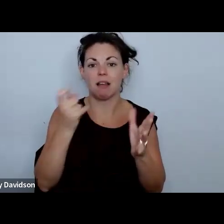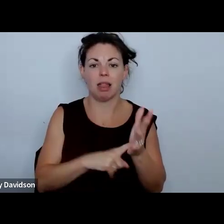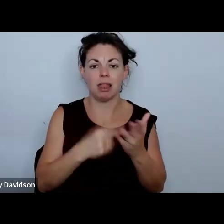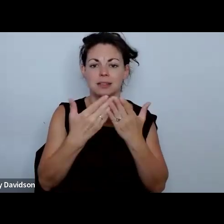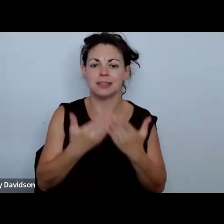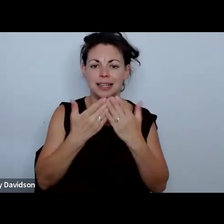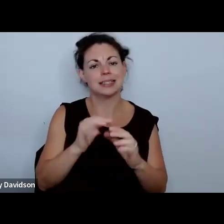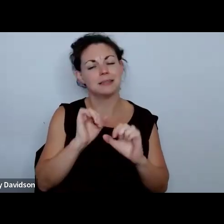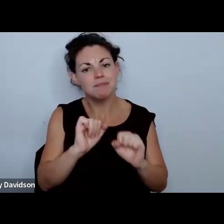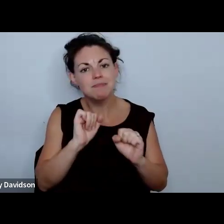responding to